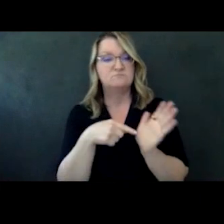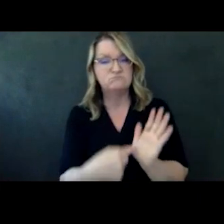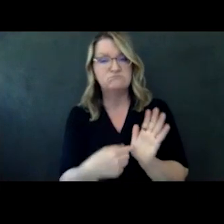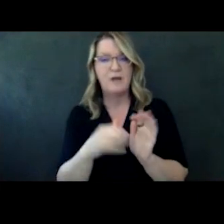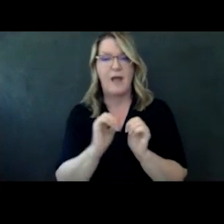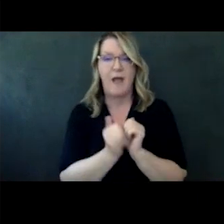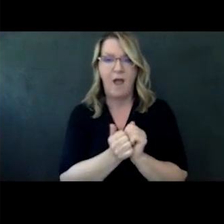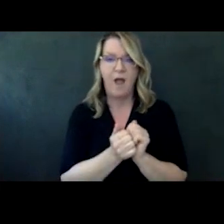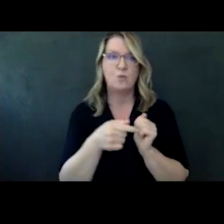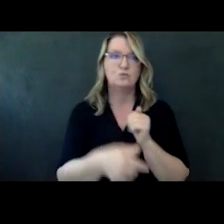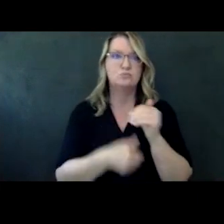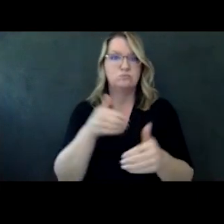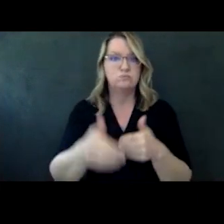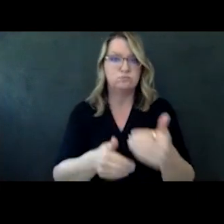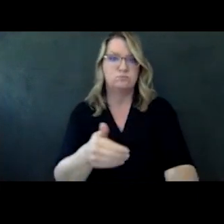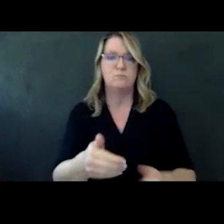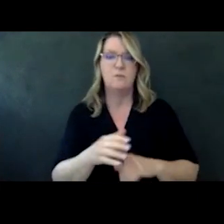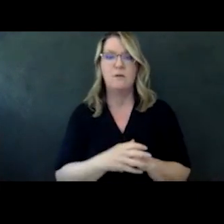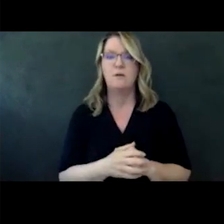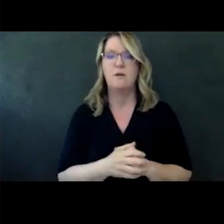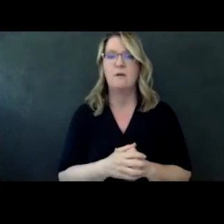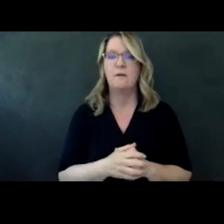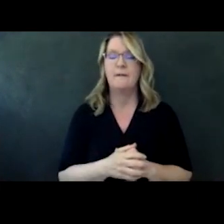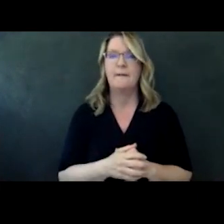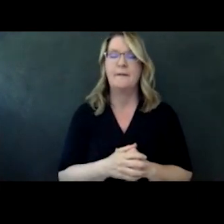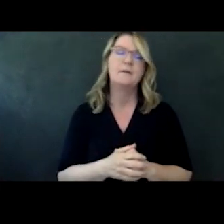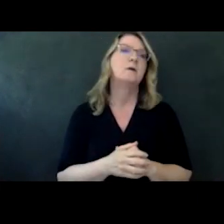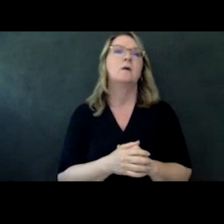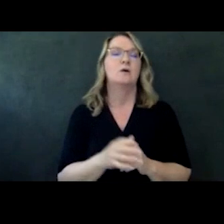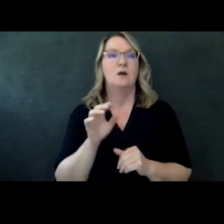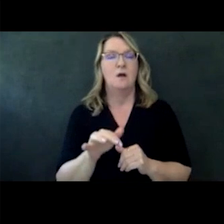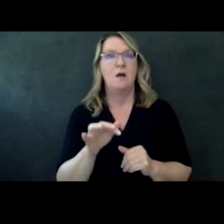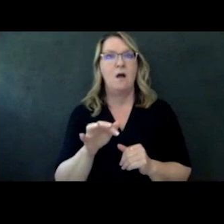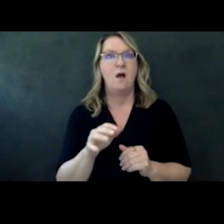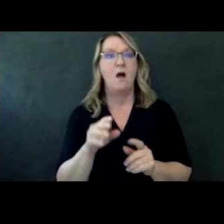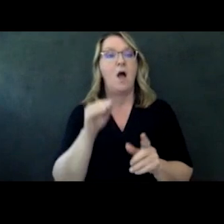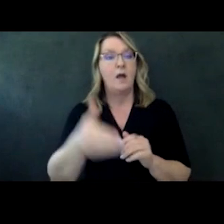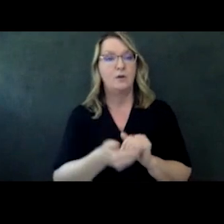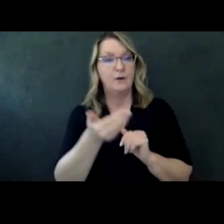might receive, what onboarding assistance looks like, negotiating accommodations,